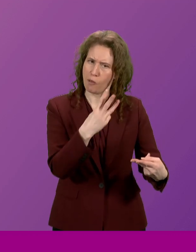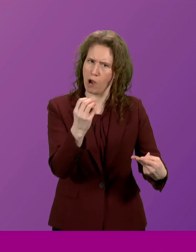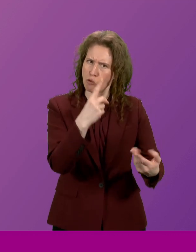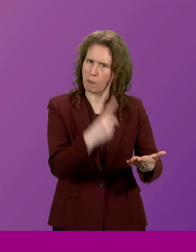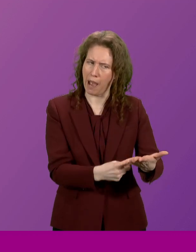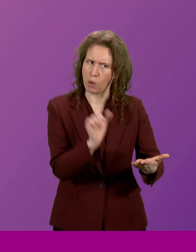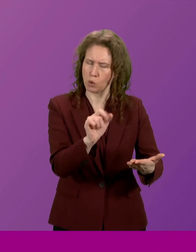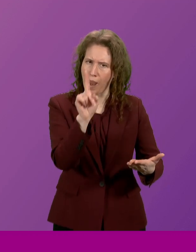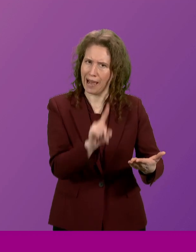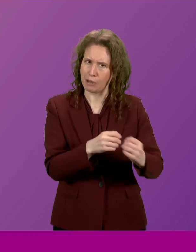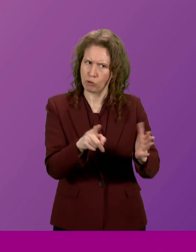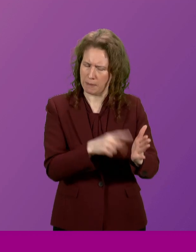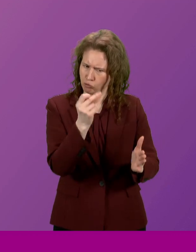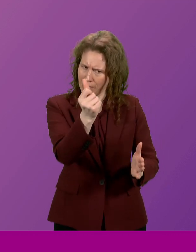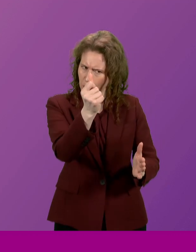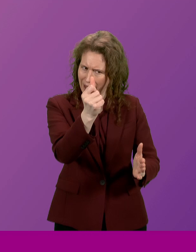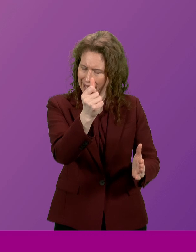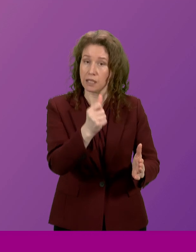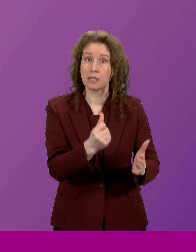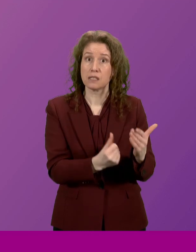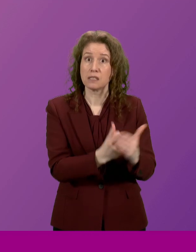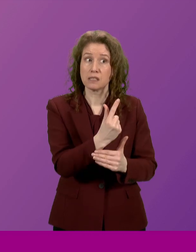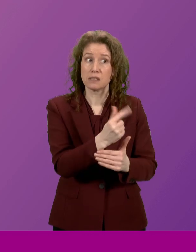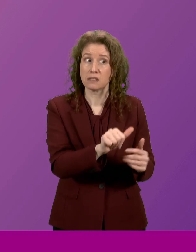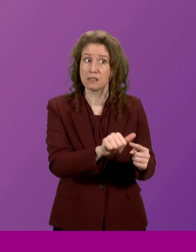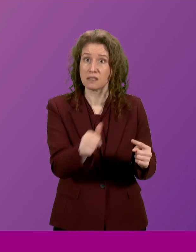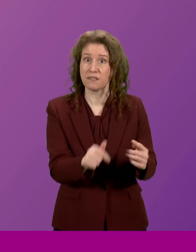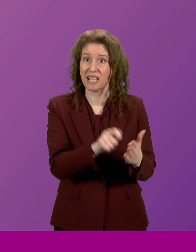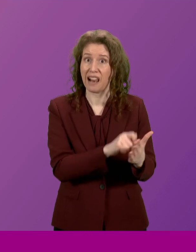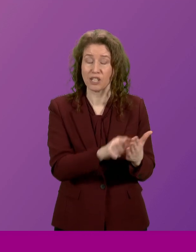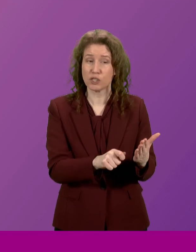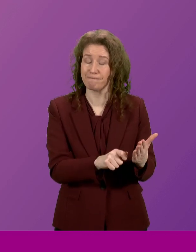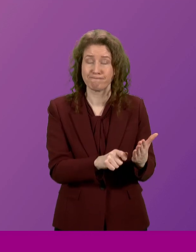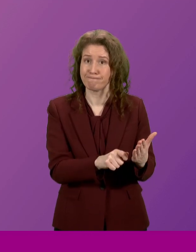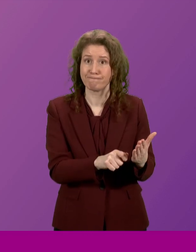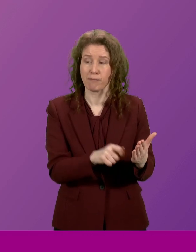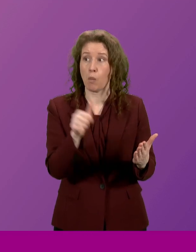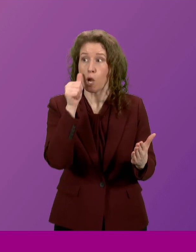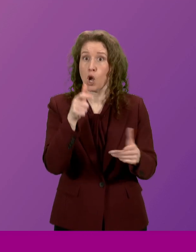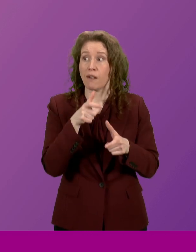bills right away. From what has happened since the election and from the comments made by the